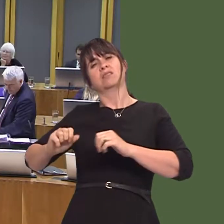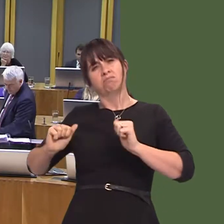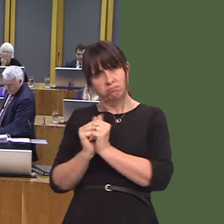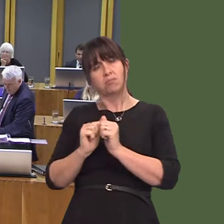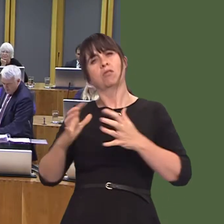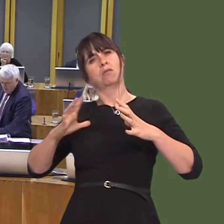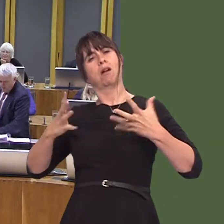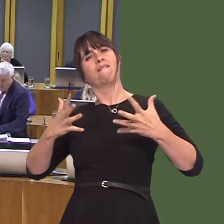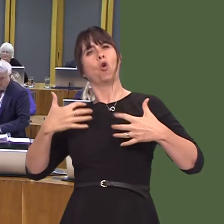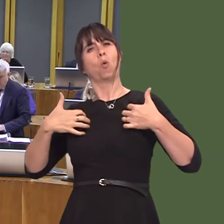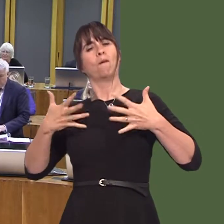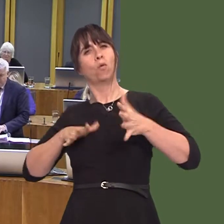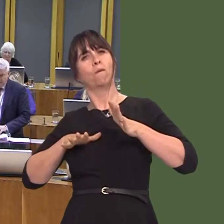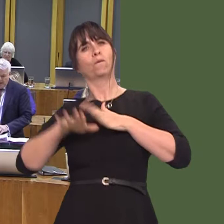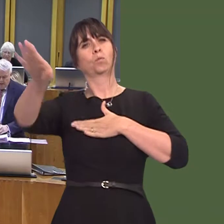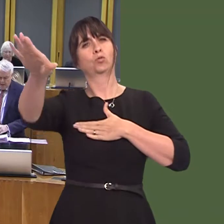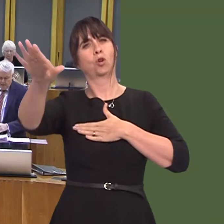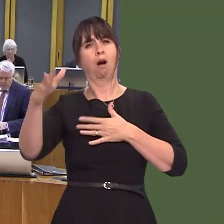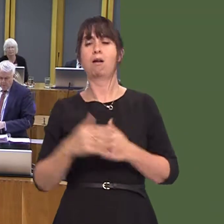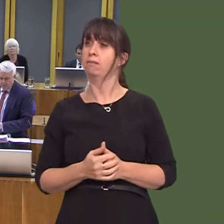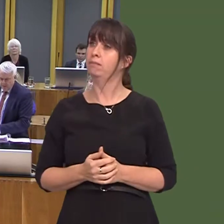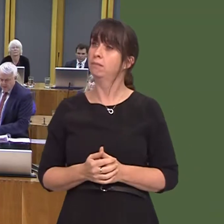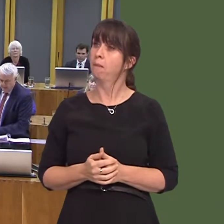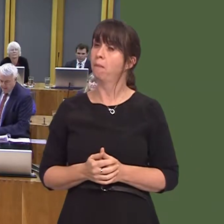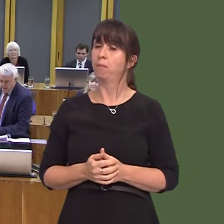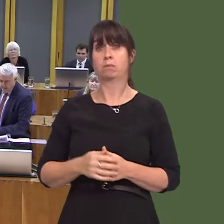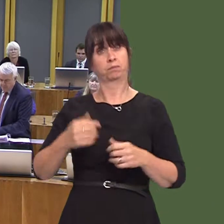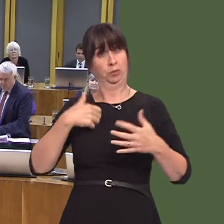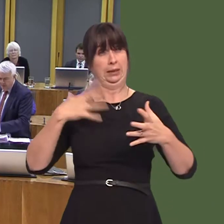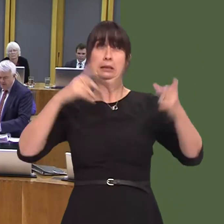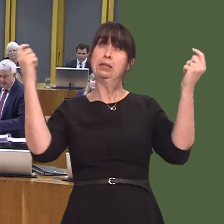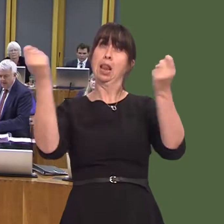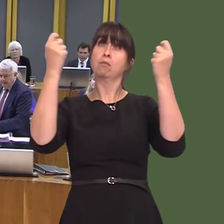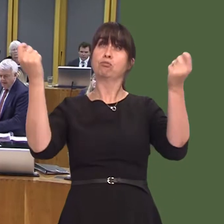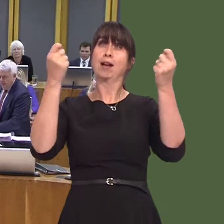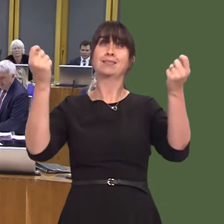Carwyn Jones: Well, we know that itís hugely important that we celebrate our past but not live in it.